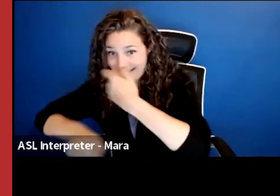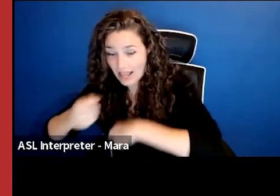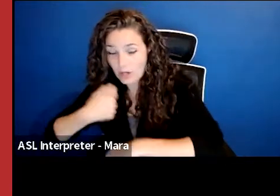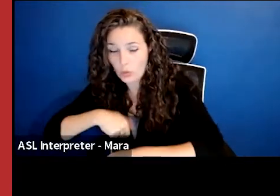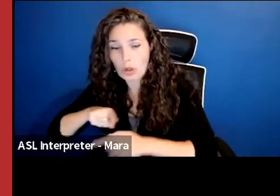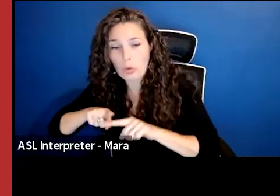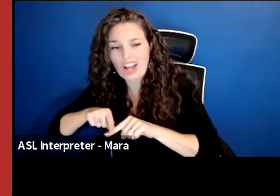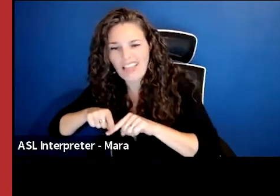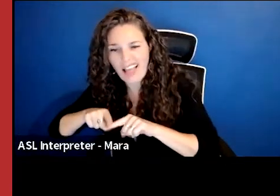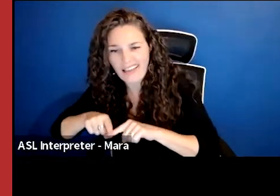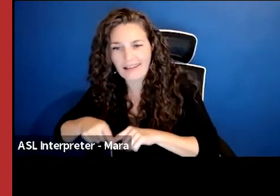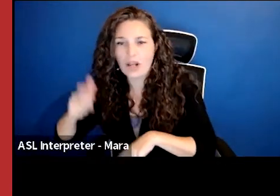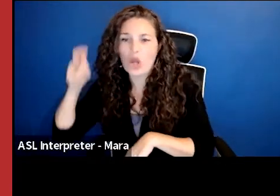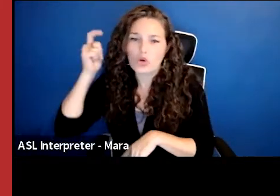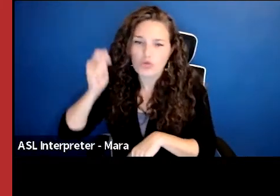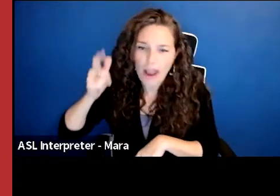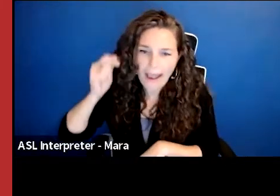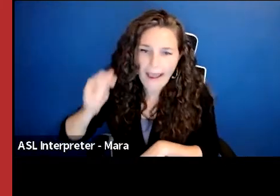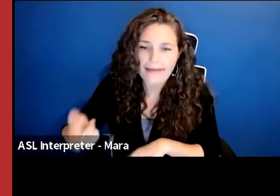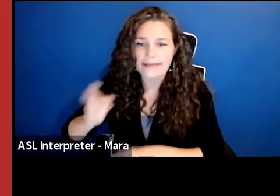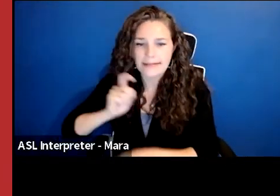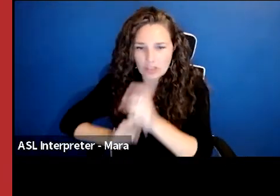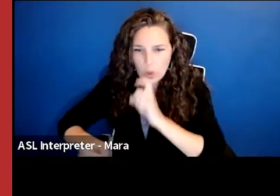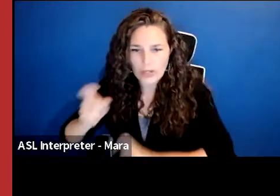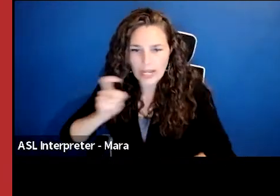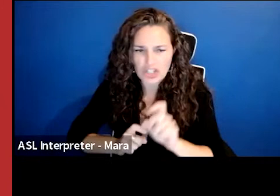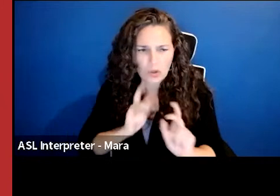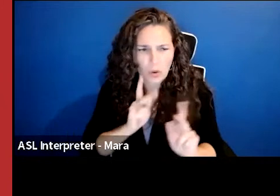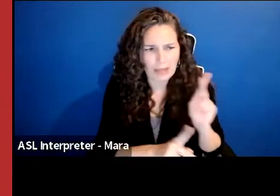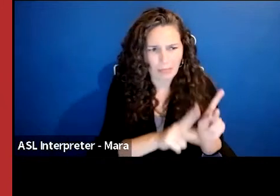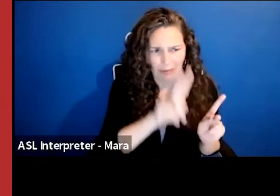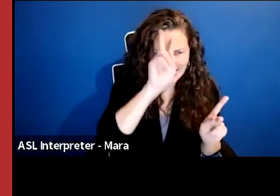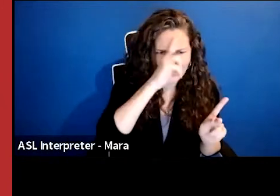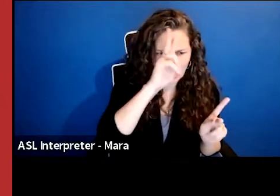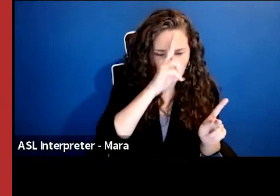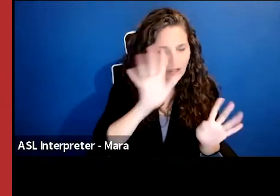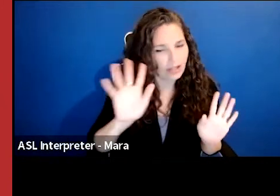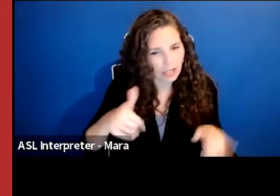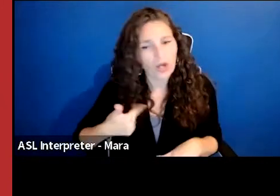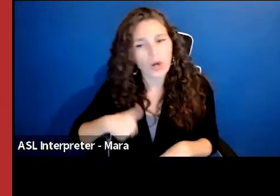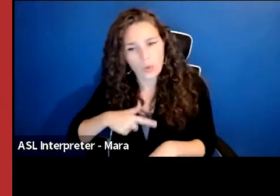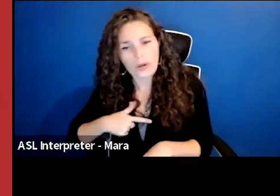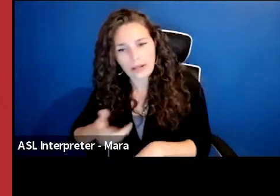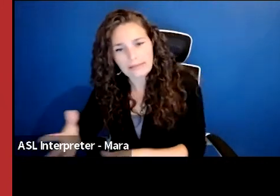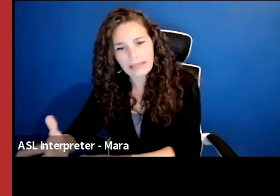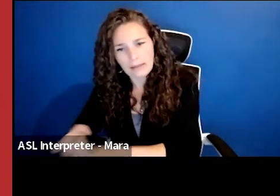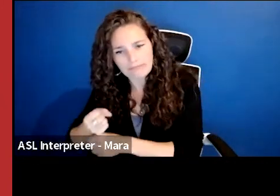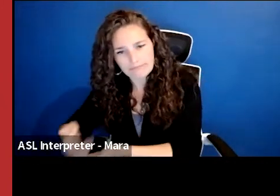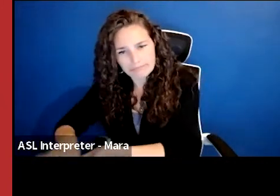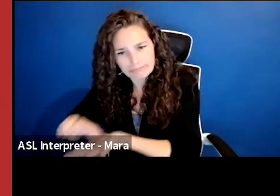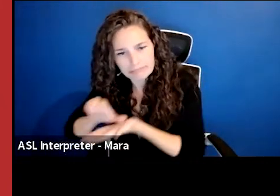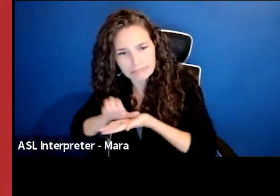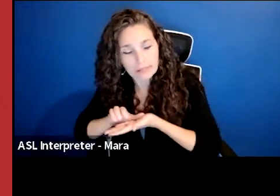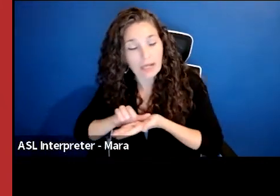that is commonly misunderstood. We have offices and facilities in Los Angeles